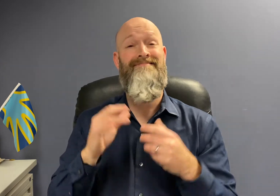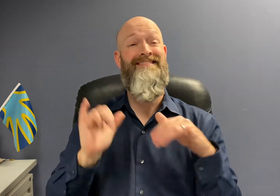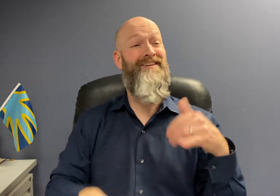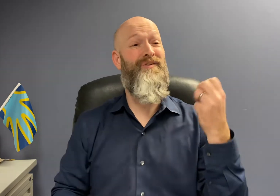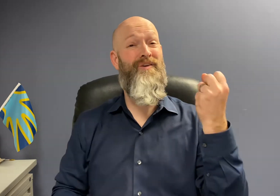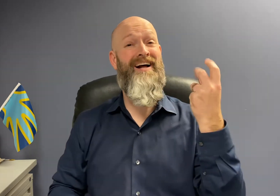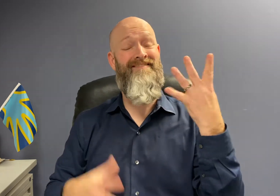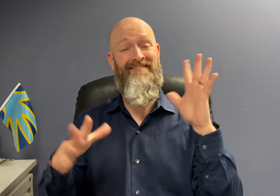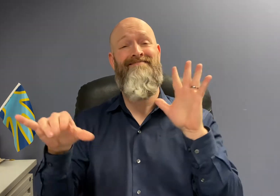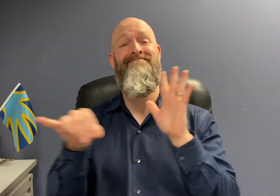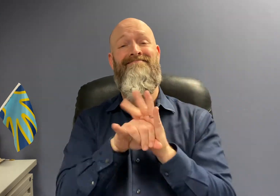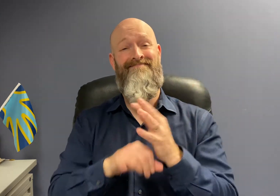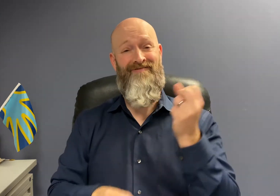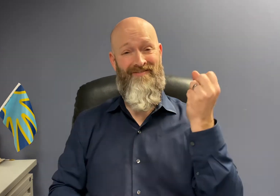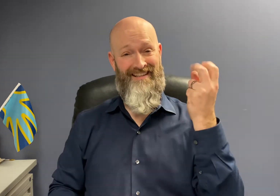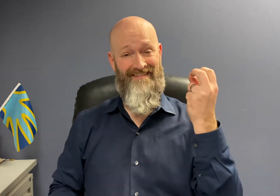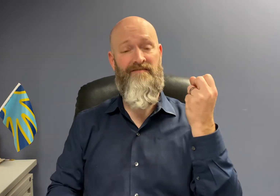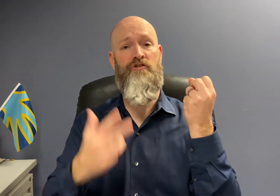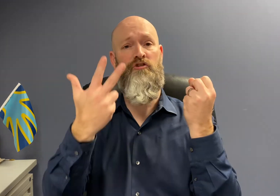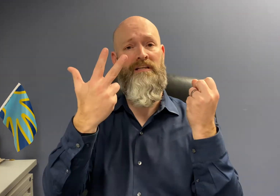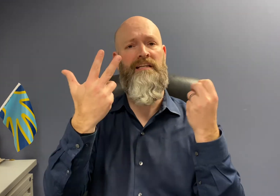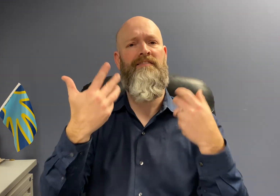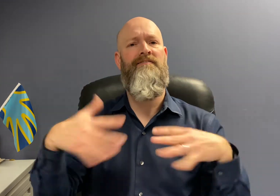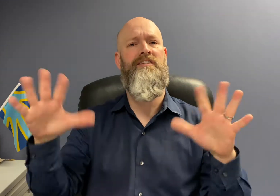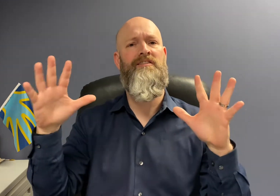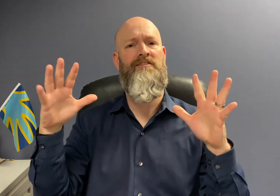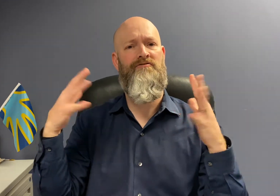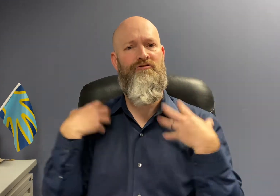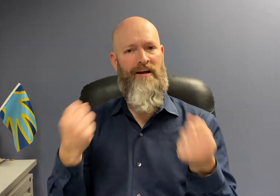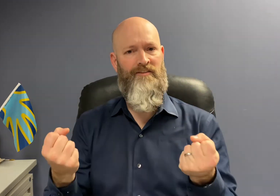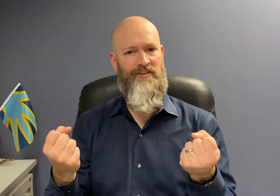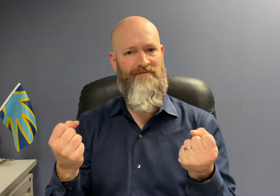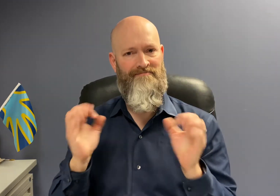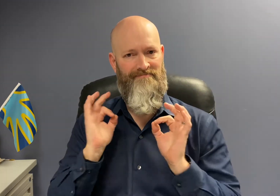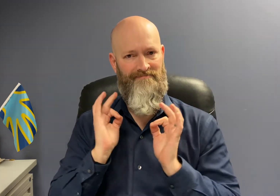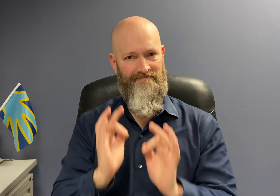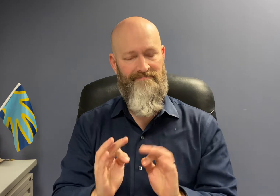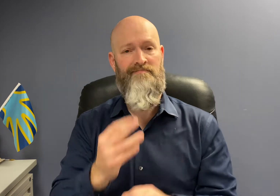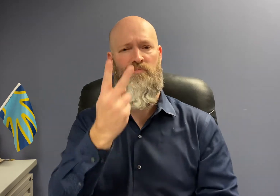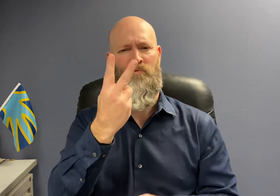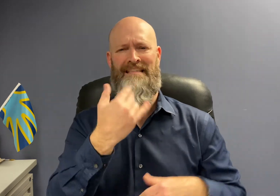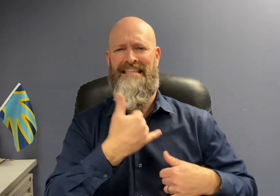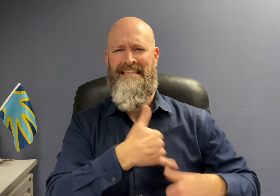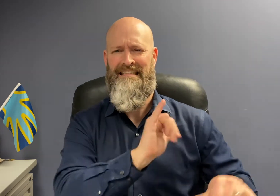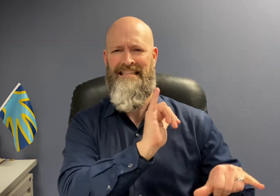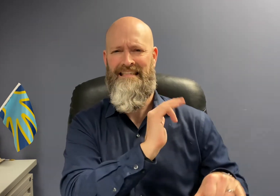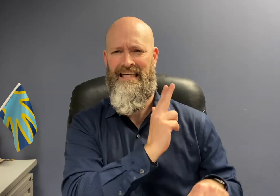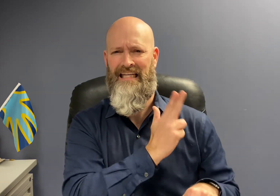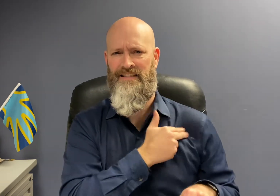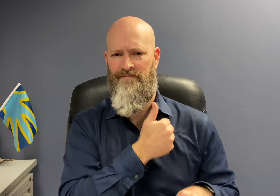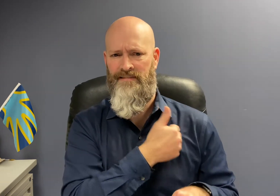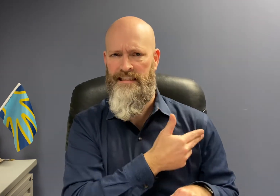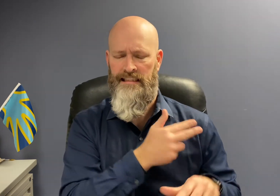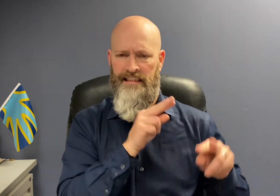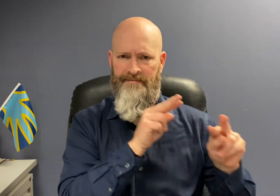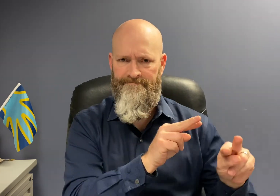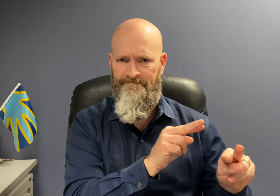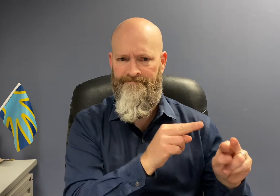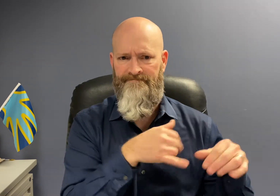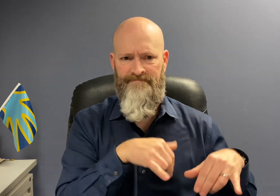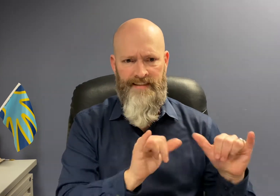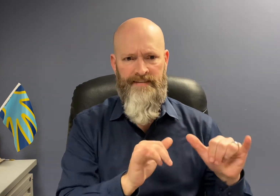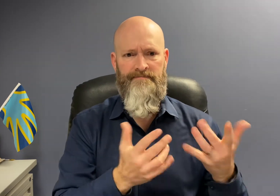Of the 12 confirmed patients, two remain hospitalized and three have fully recovered.